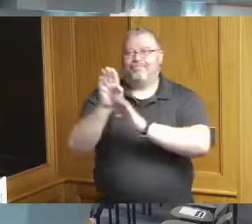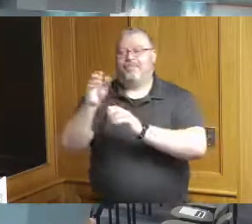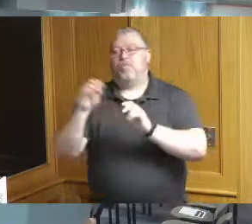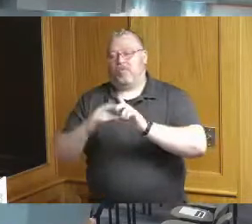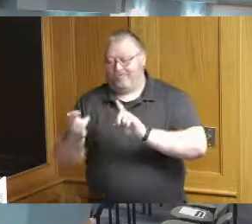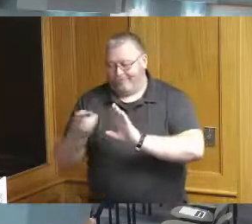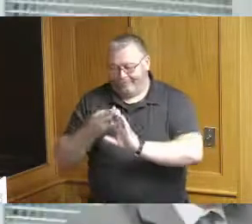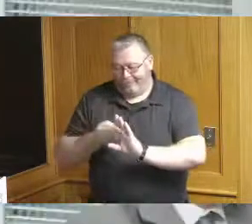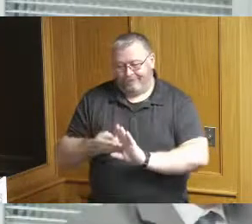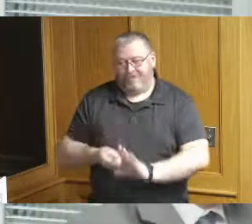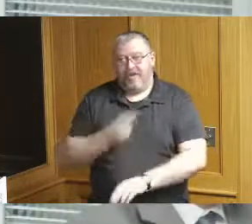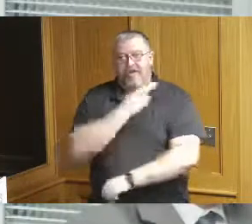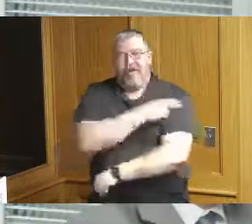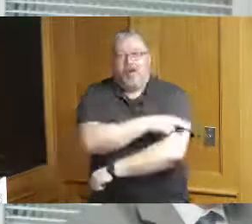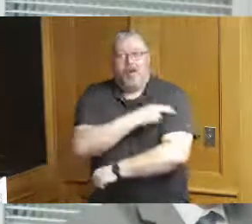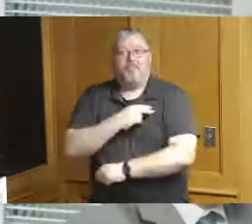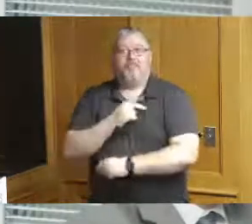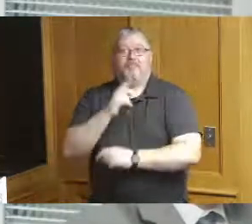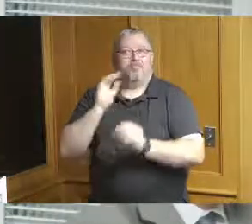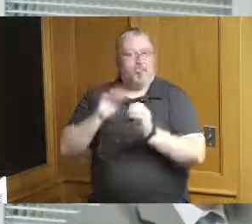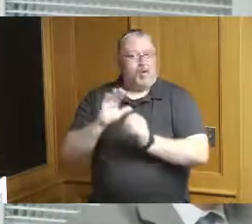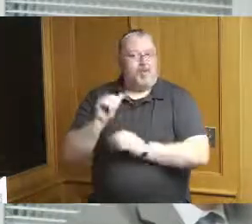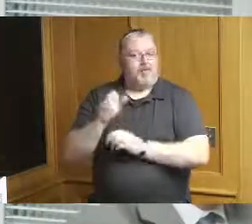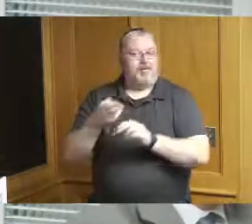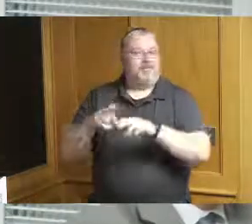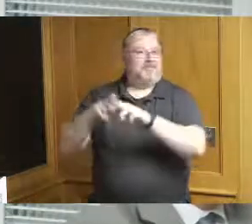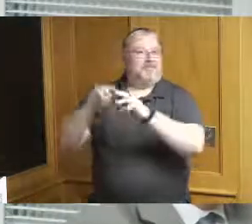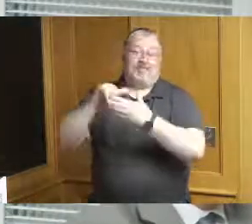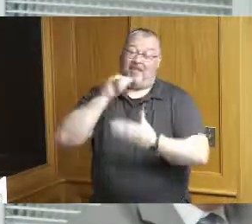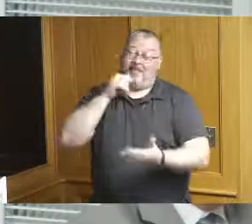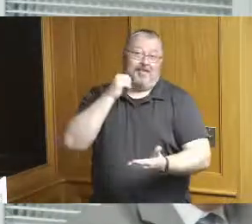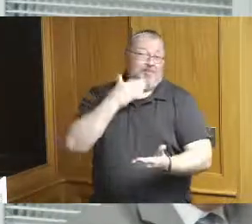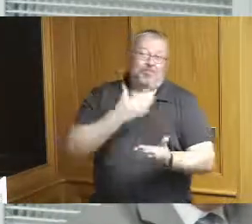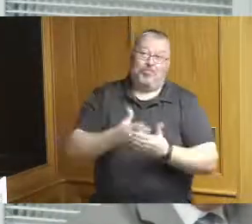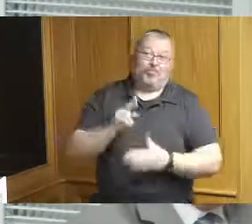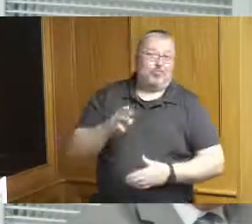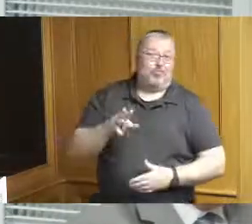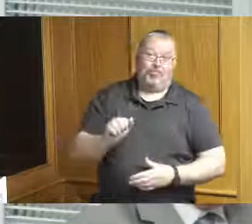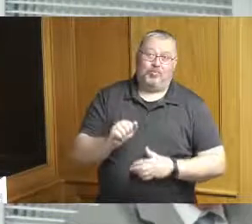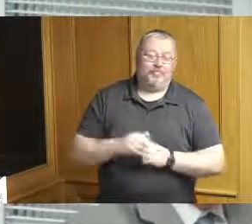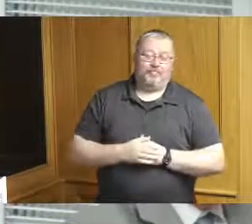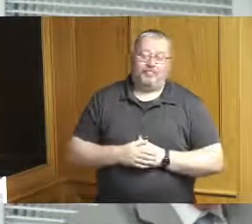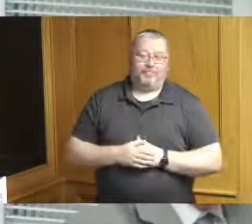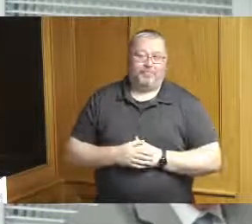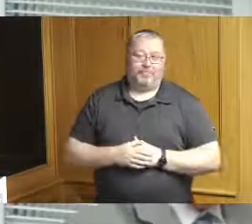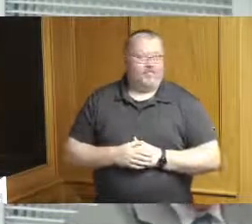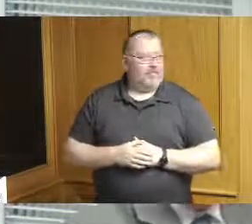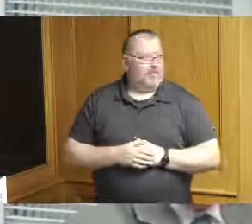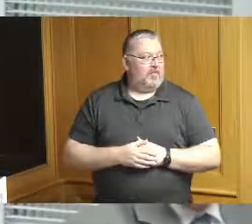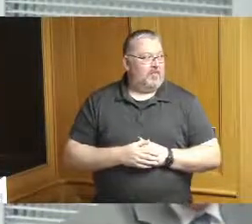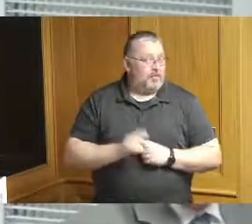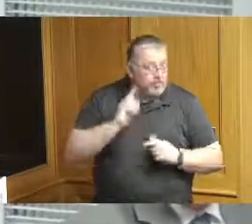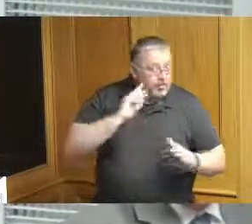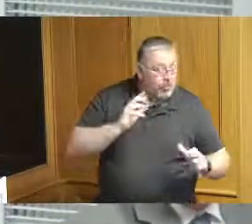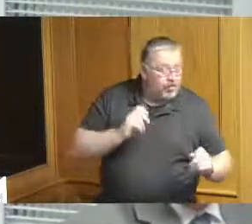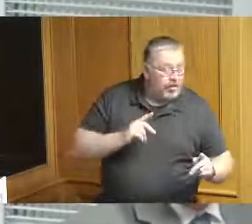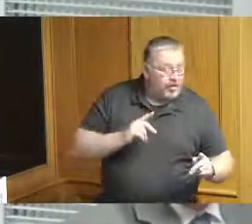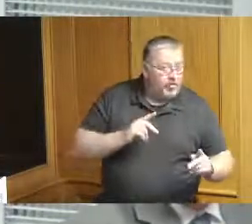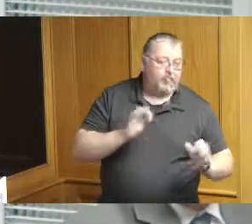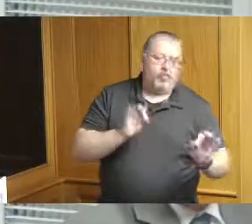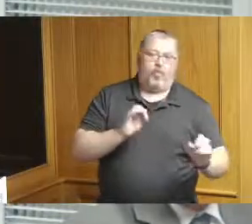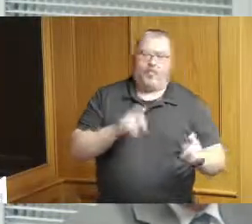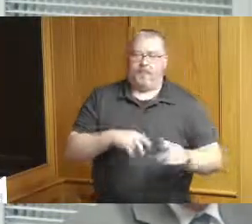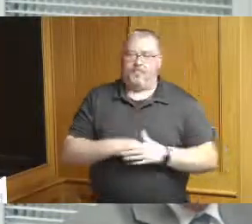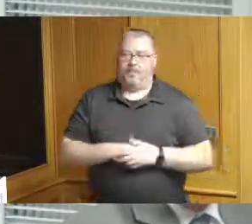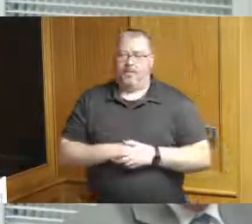and unfortunately um that's that's not great news obviously is that better perfect so what we are